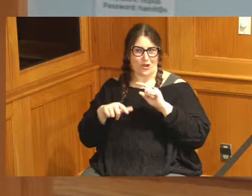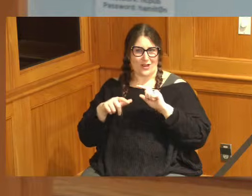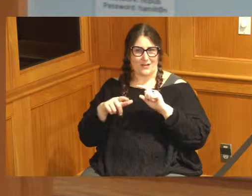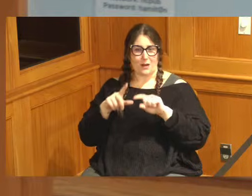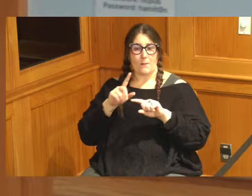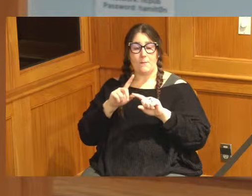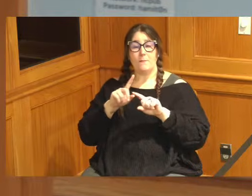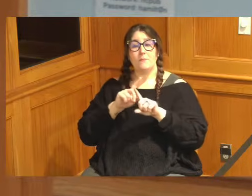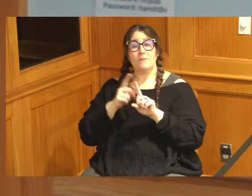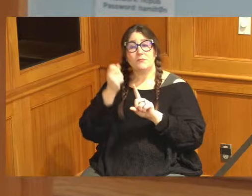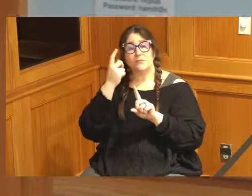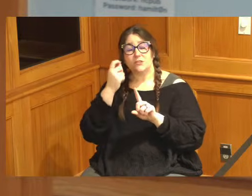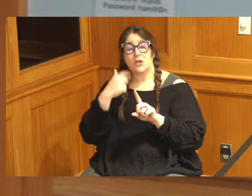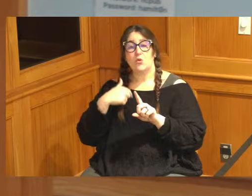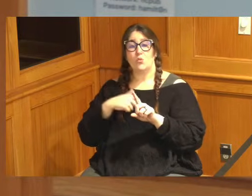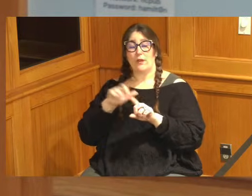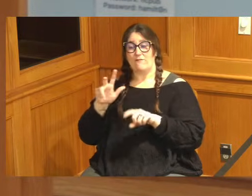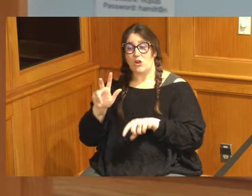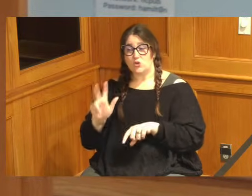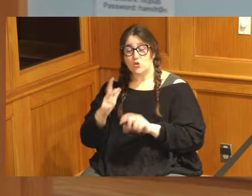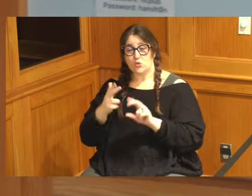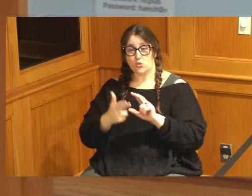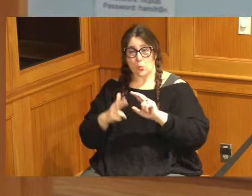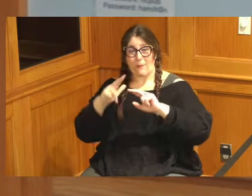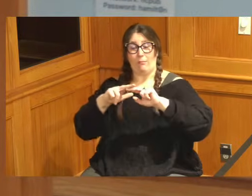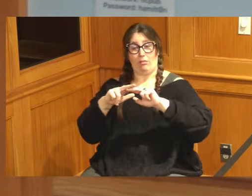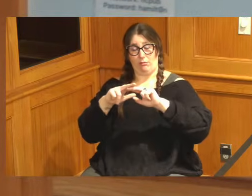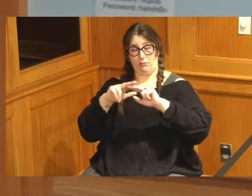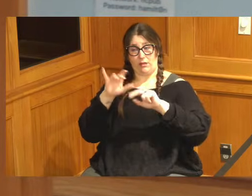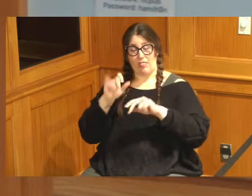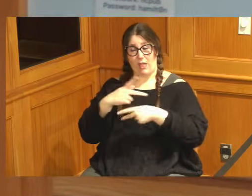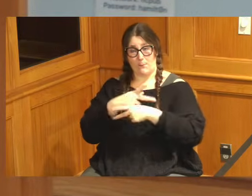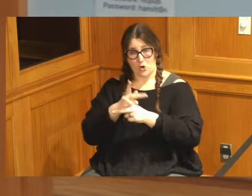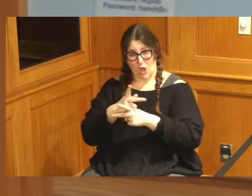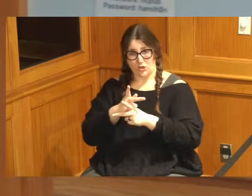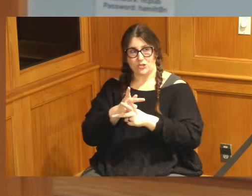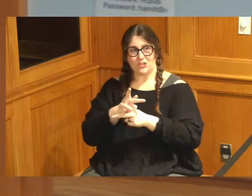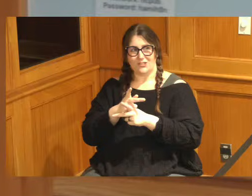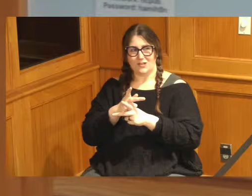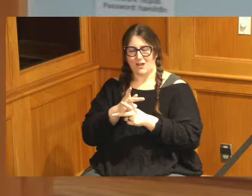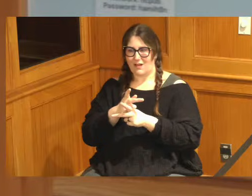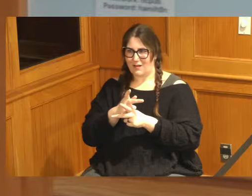the production over the previous, you know, three, four years in the city. Um, and I think to just to